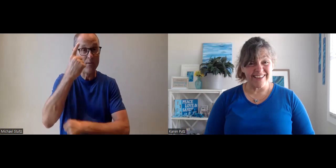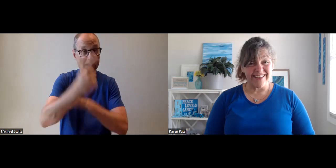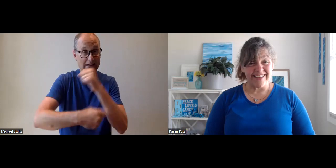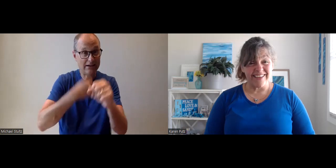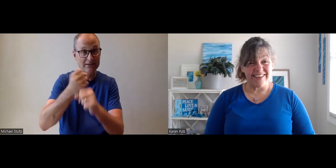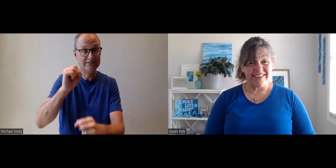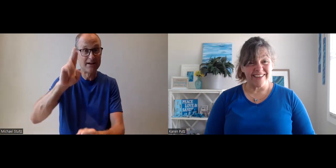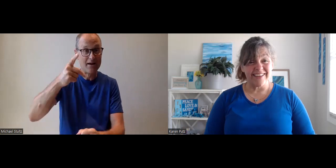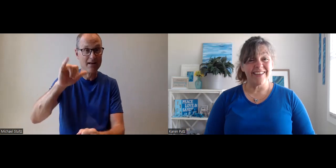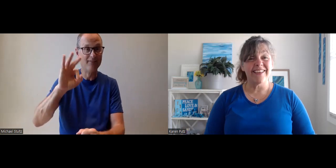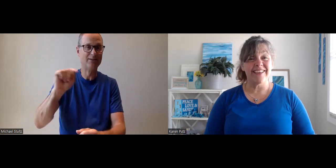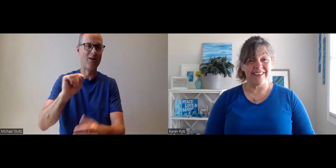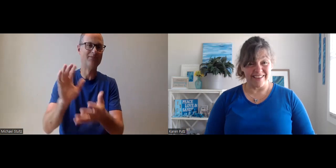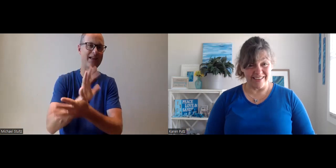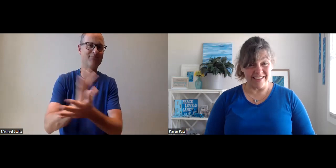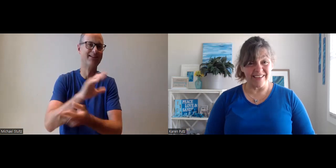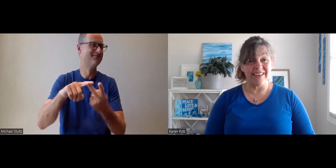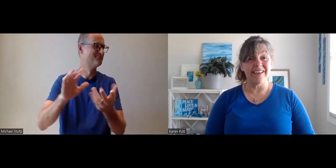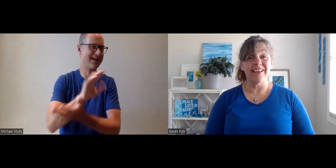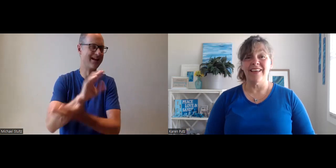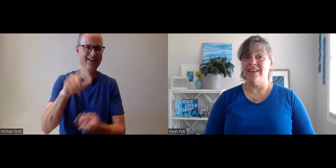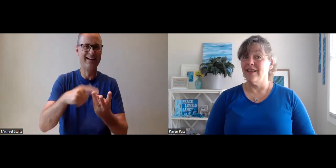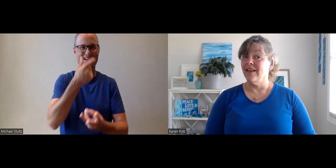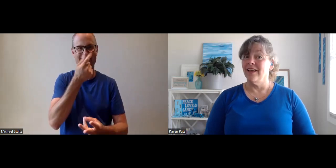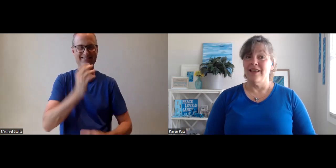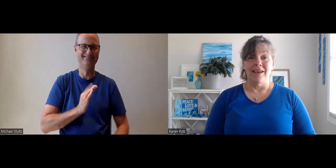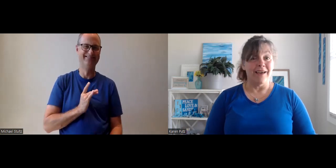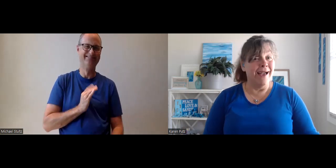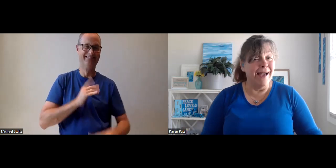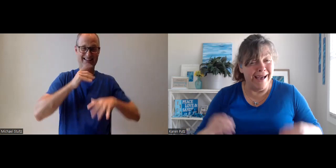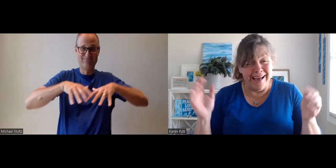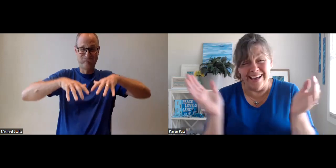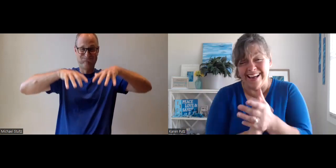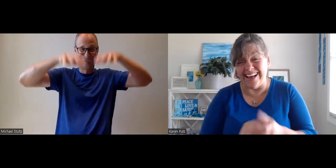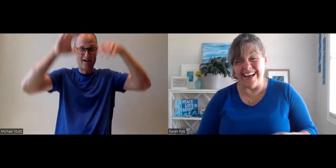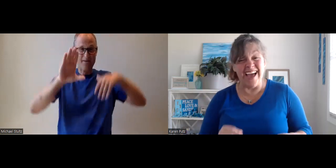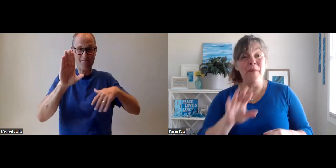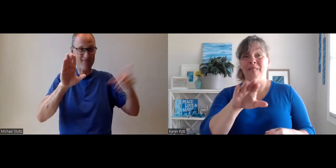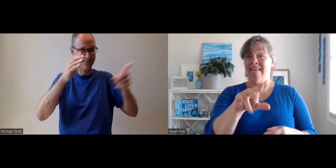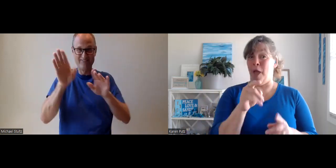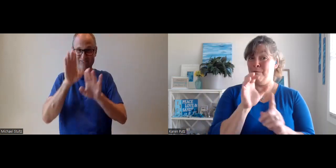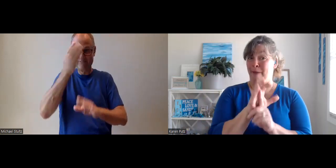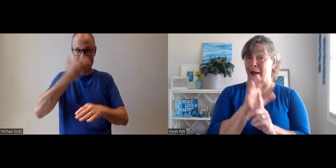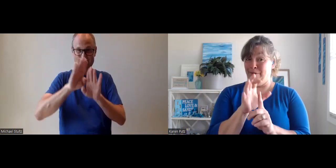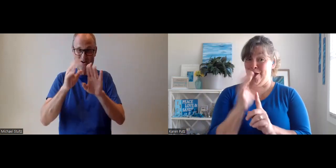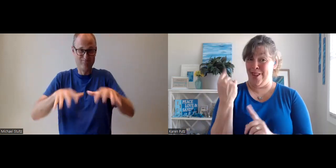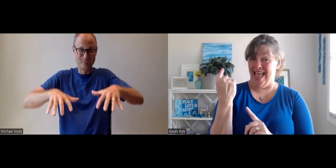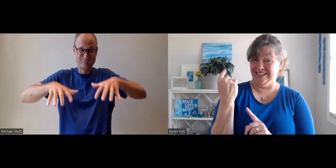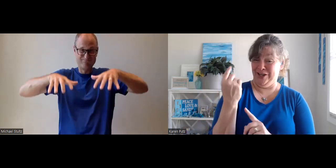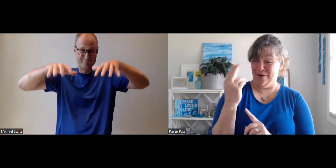That's amazing. So for that, uh, by photos, what were you like photos? Like I saw,